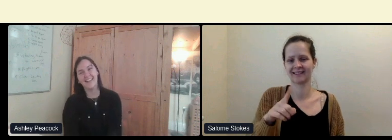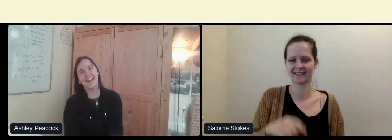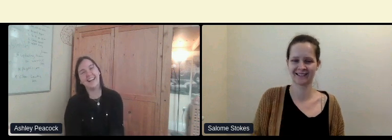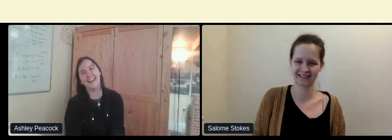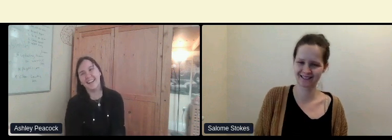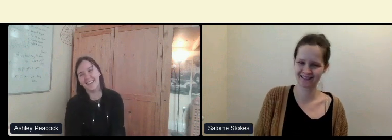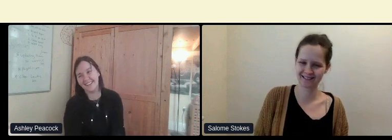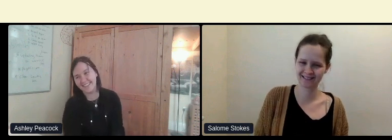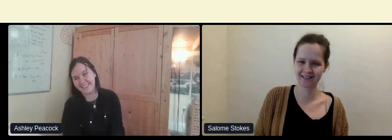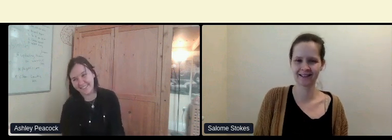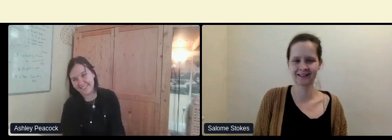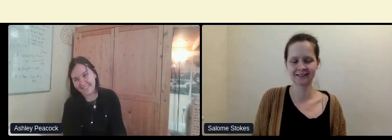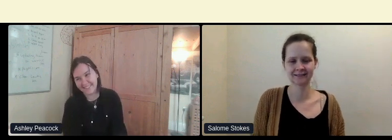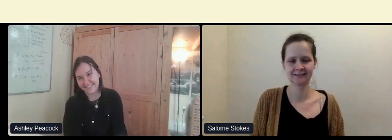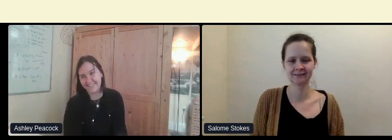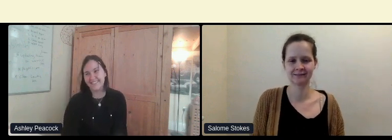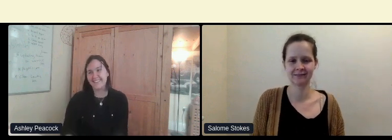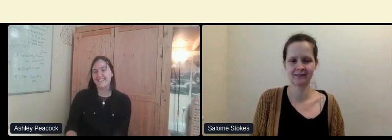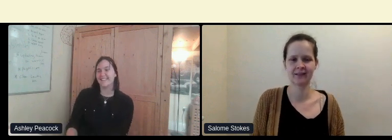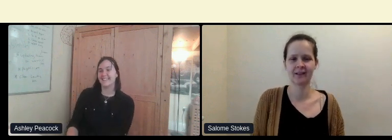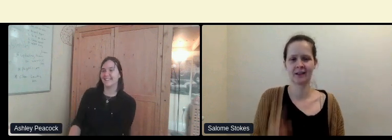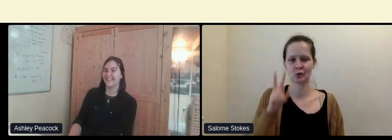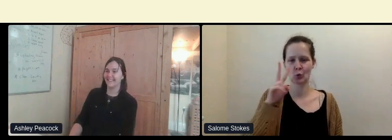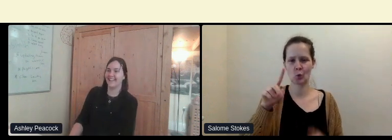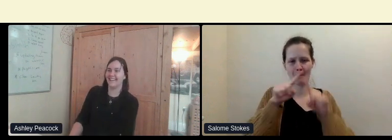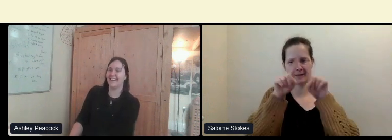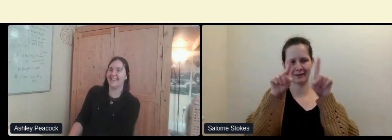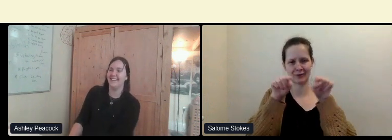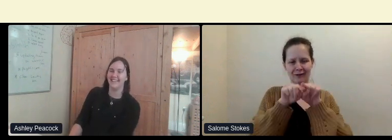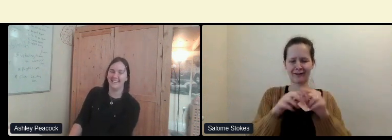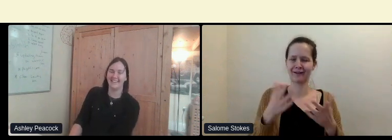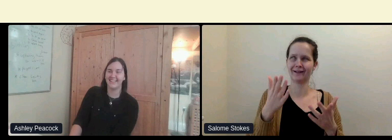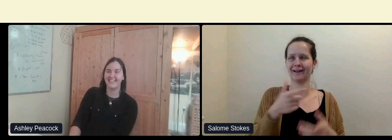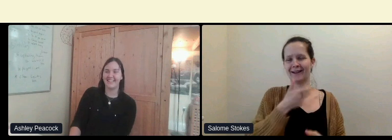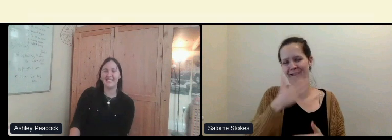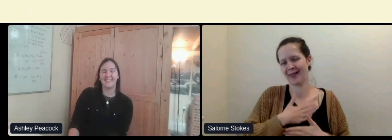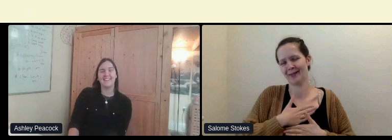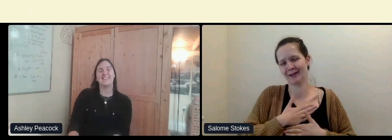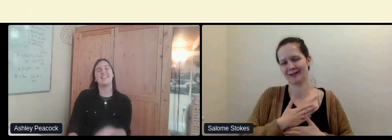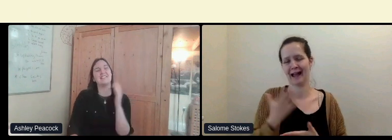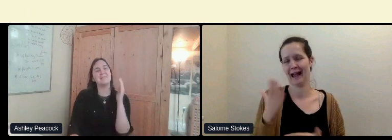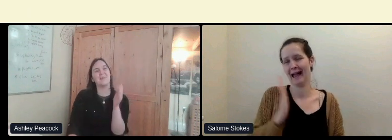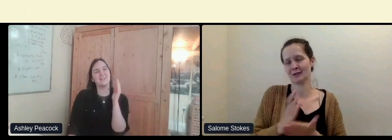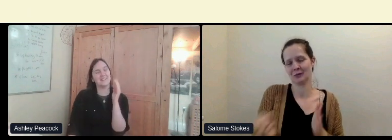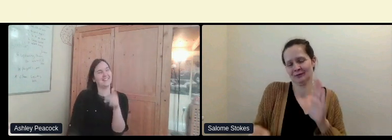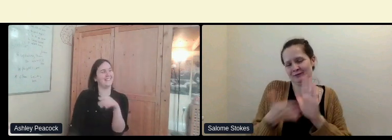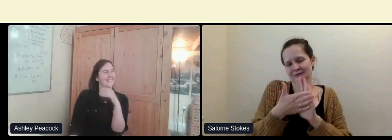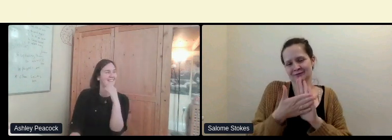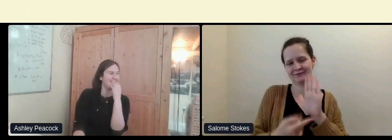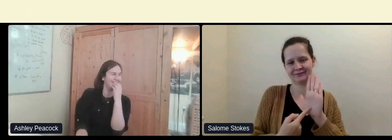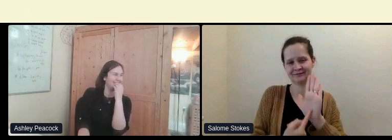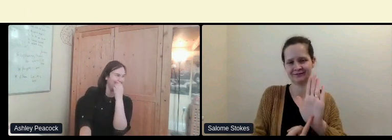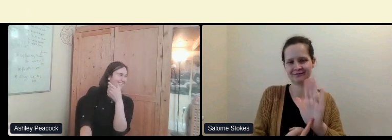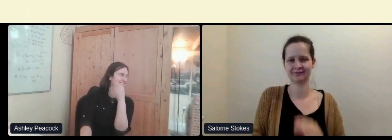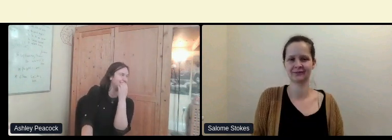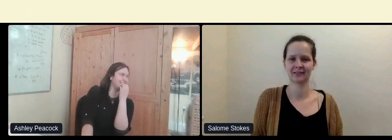We found this picture and we had to put it in because we love it. So effectively, we just